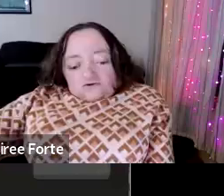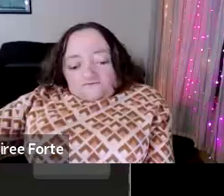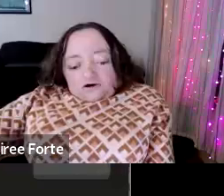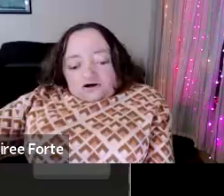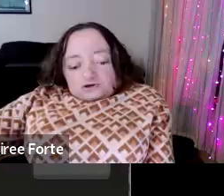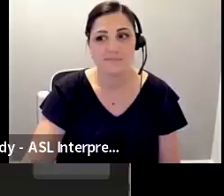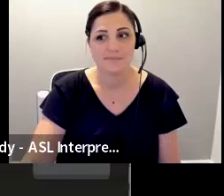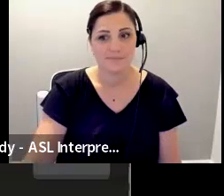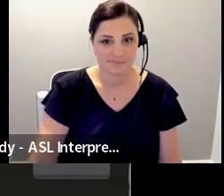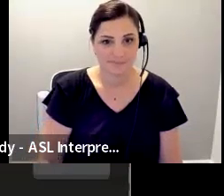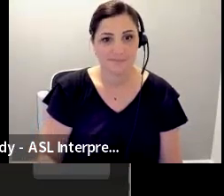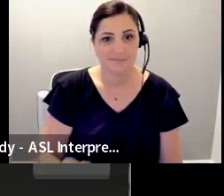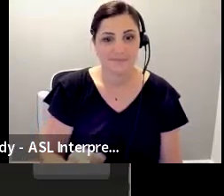: It is becoming my guess also but we will see.